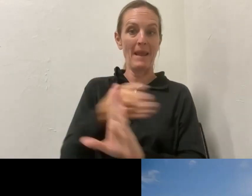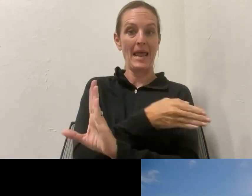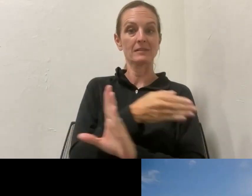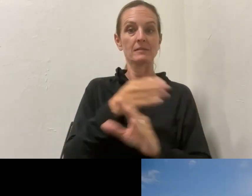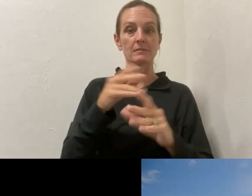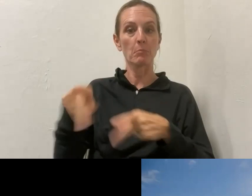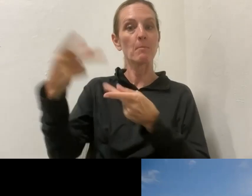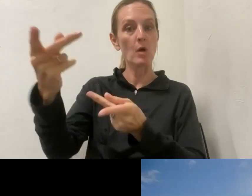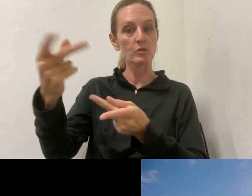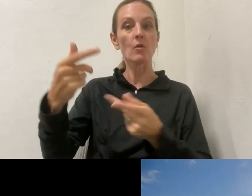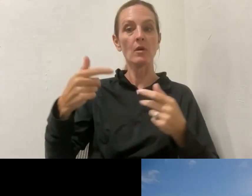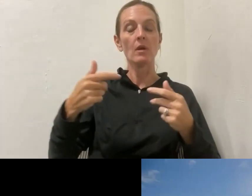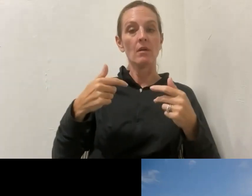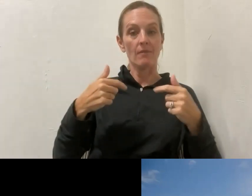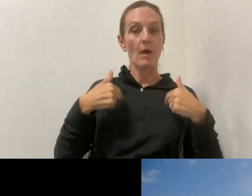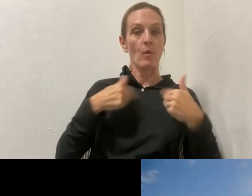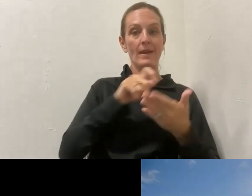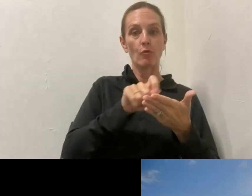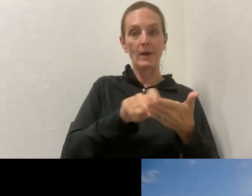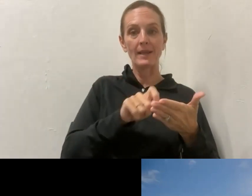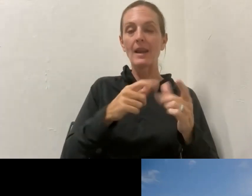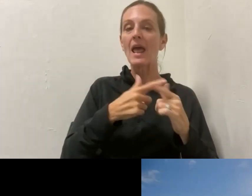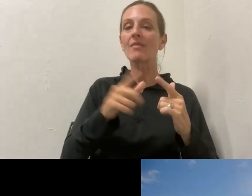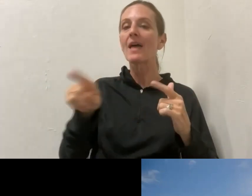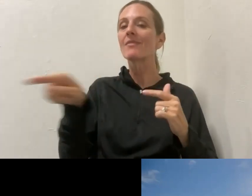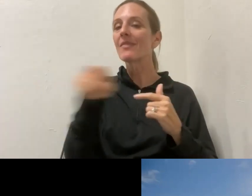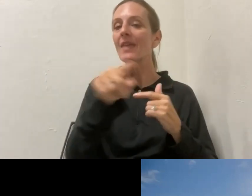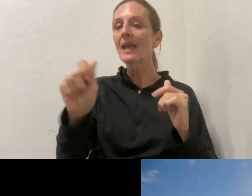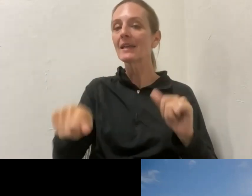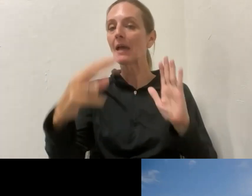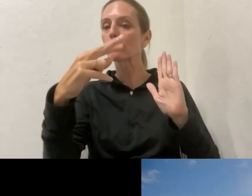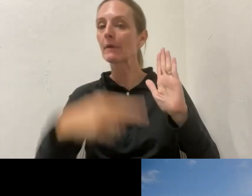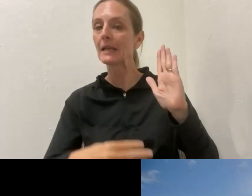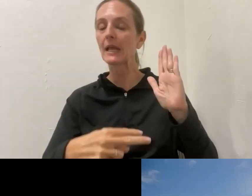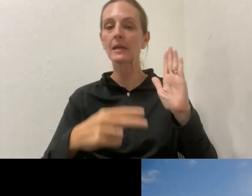people can look at them and see what was required for that proposal to be successful, and then they